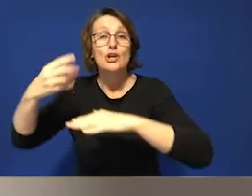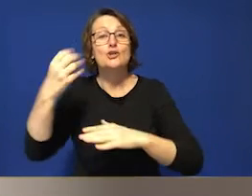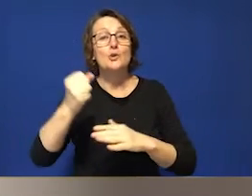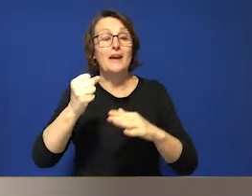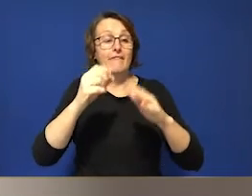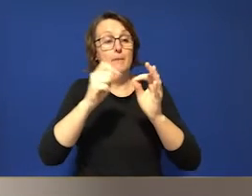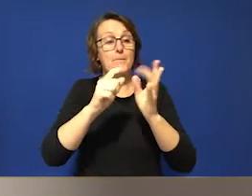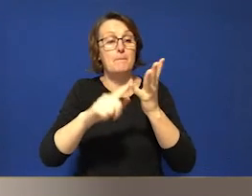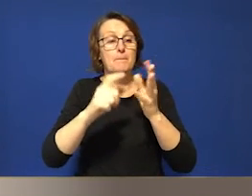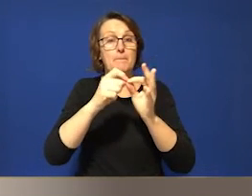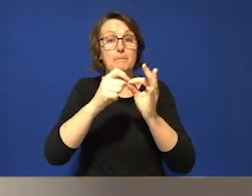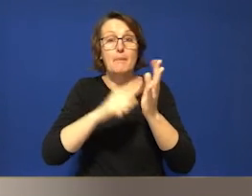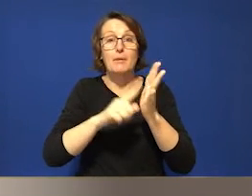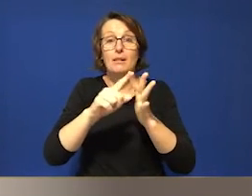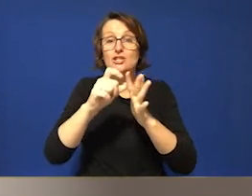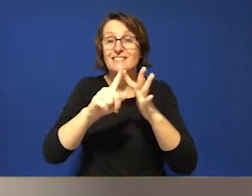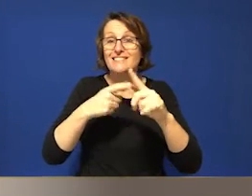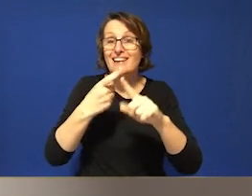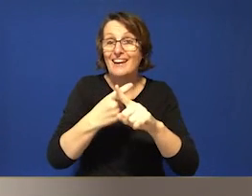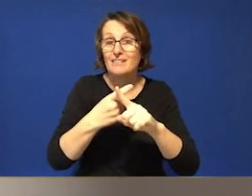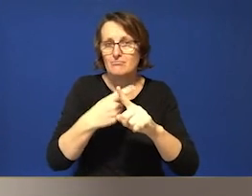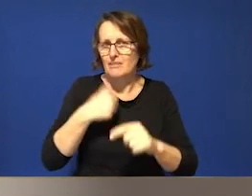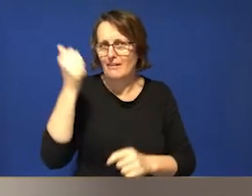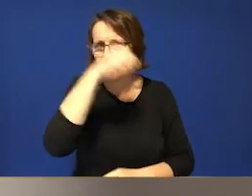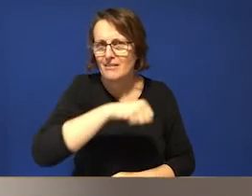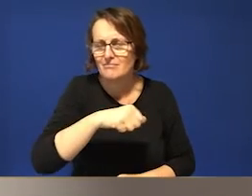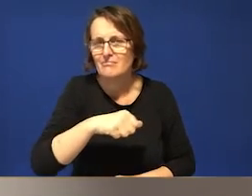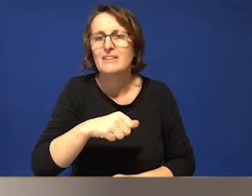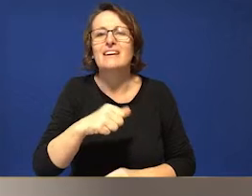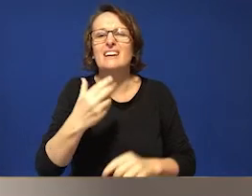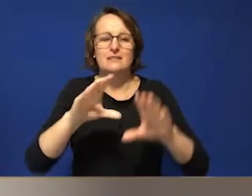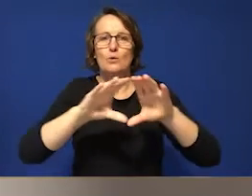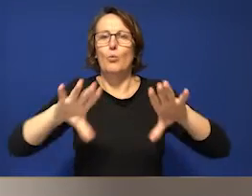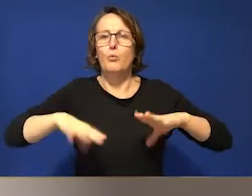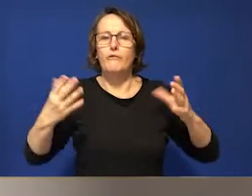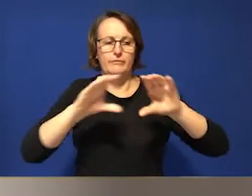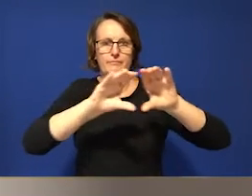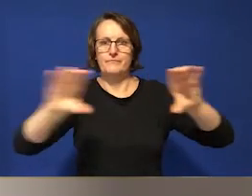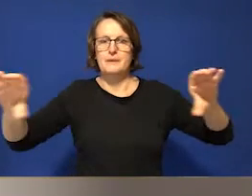And the BubbleDeck is simply a really clever prefabricated concrete plank system